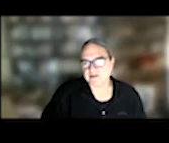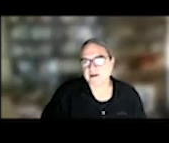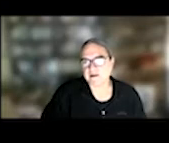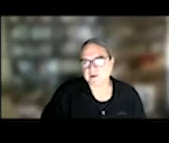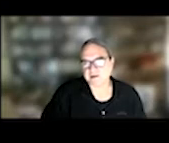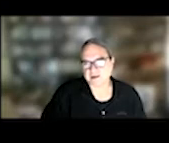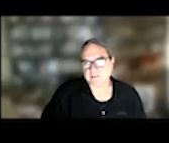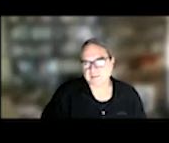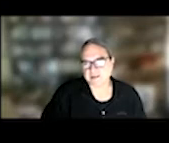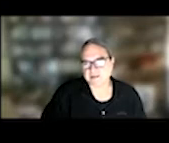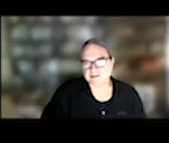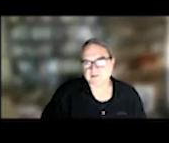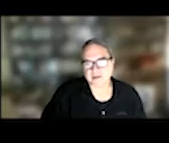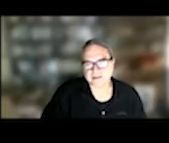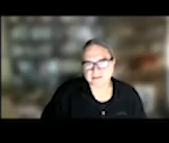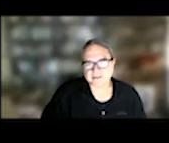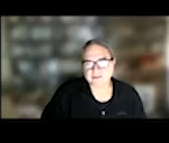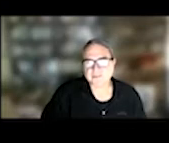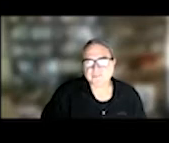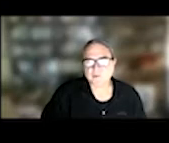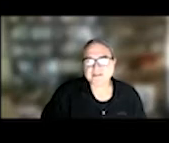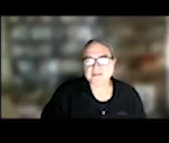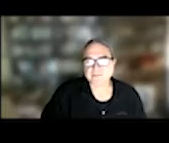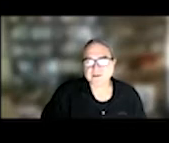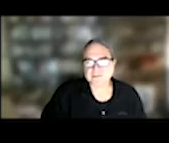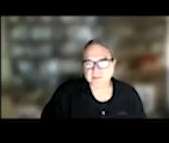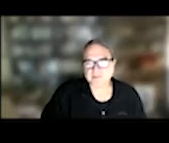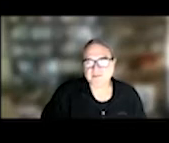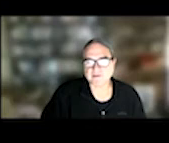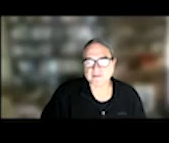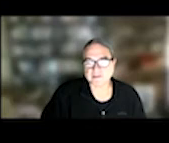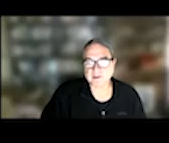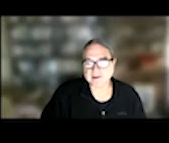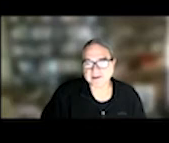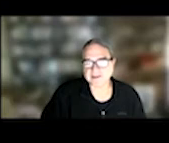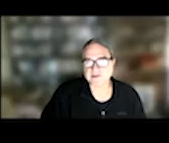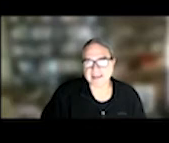the non-American Indian population had zero Aces. We had some people some American Indians who had